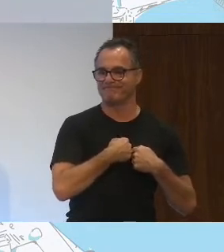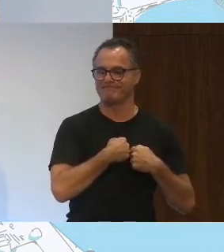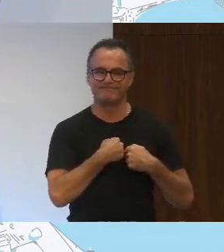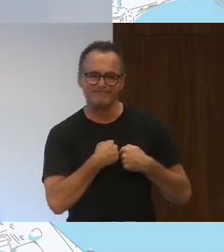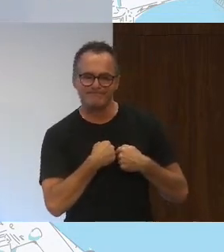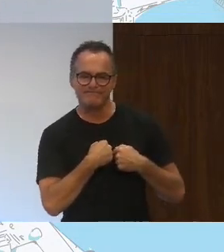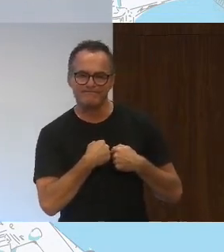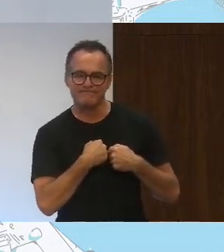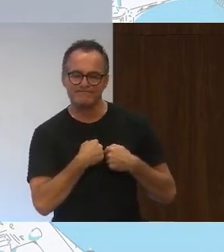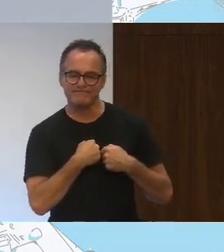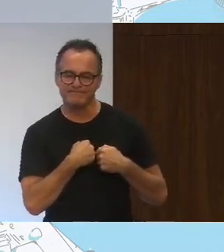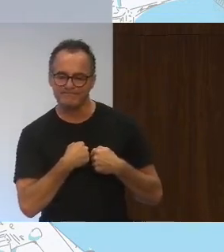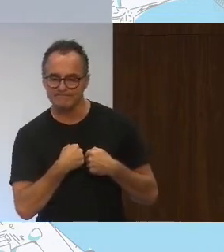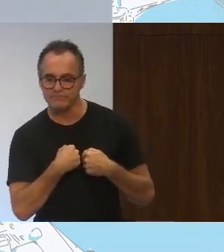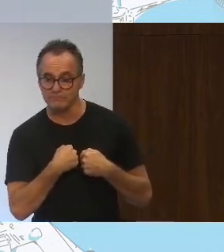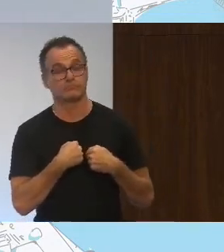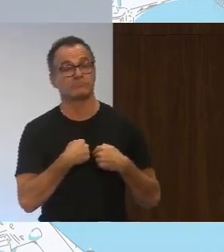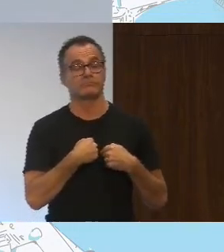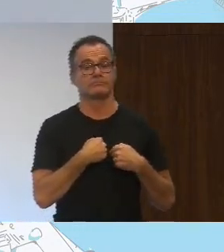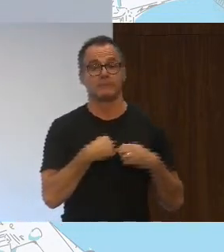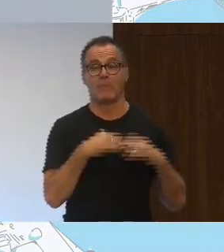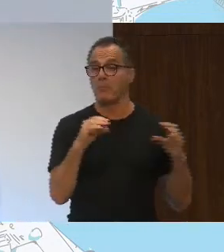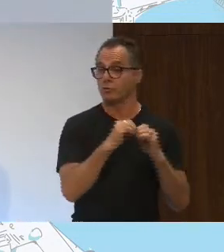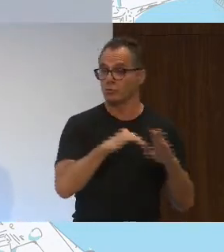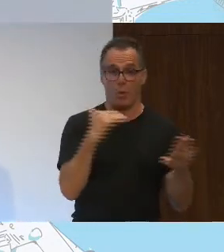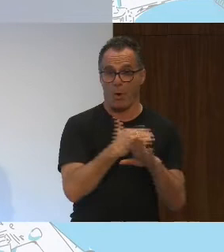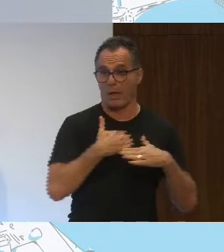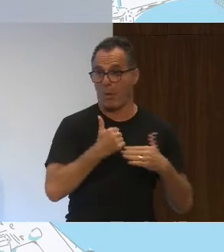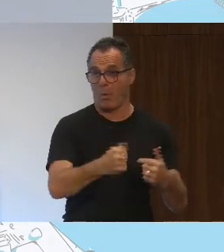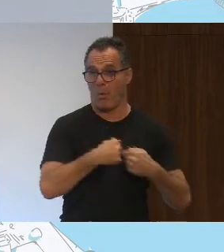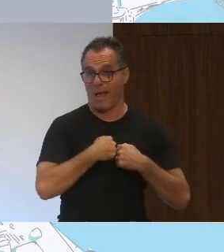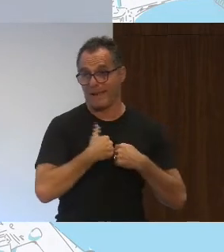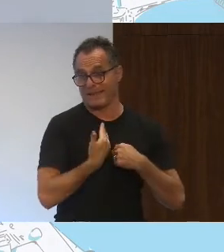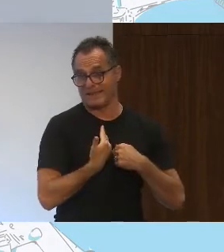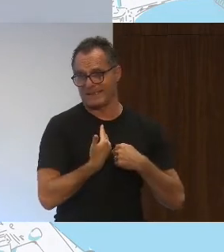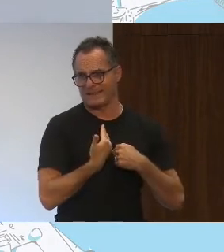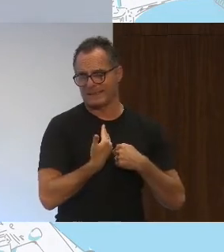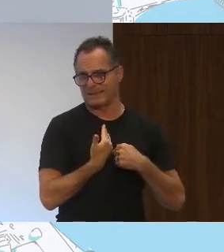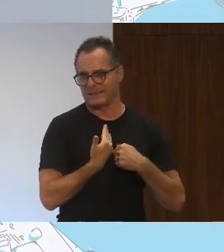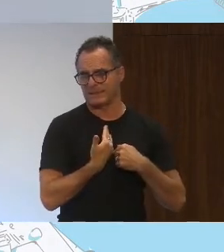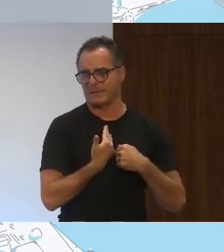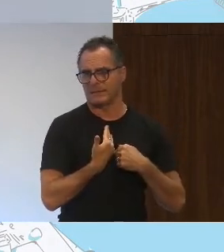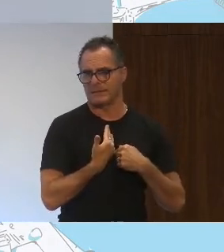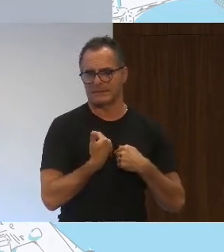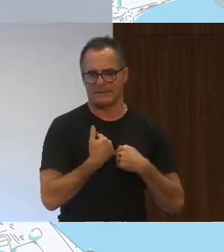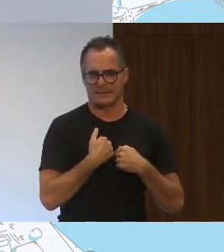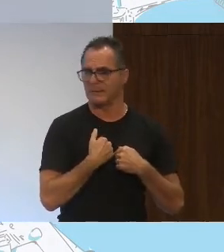Debbie says that says Botox treatment not working well since bad. And of course what it means I'm sorry